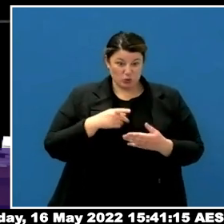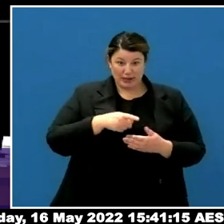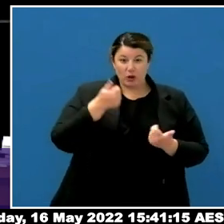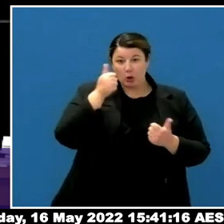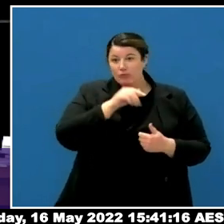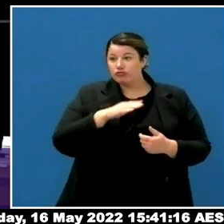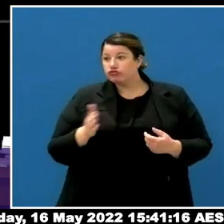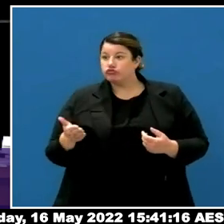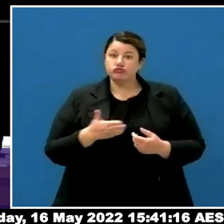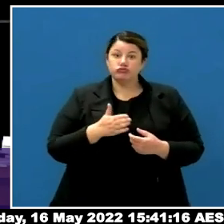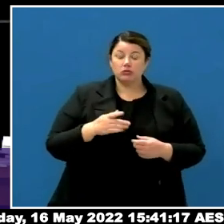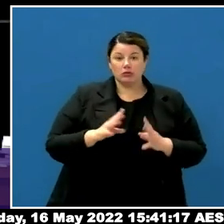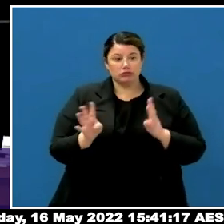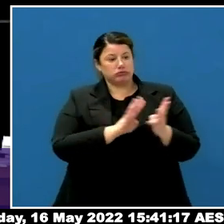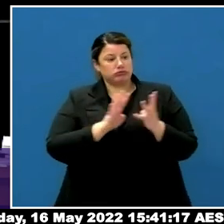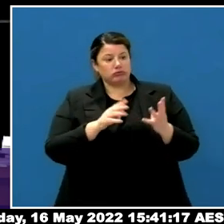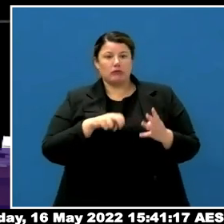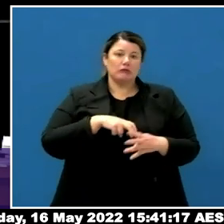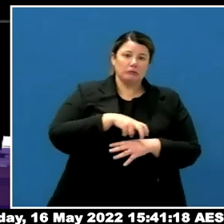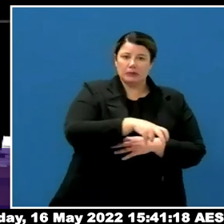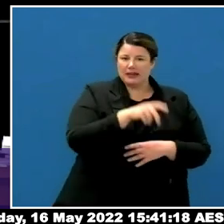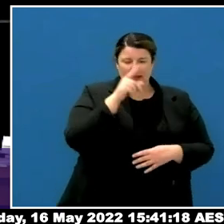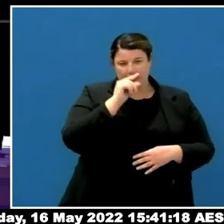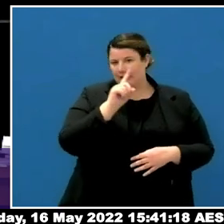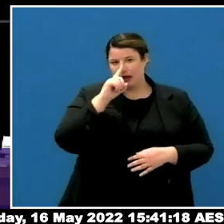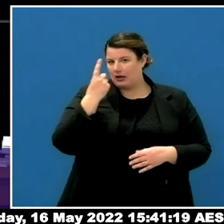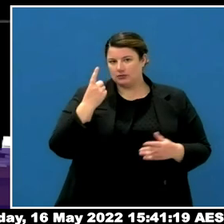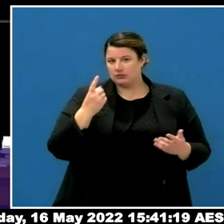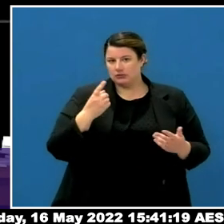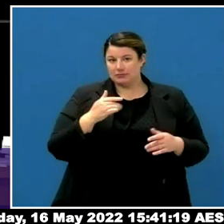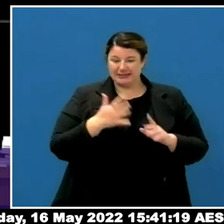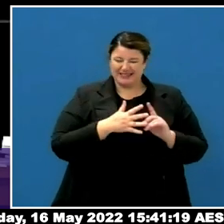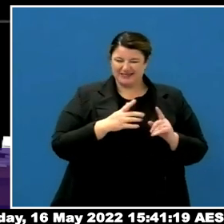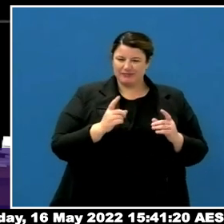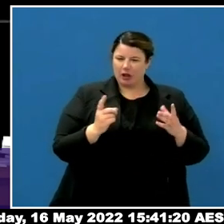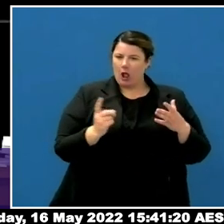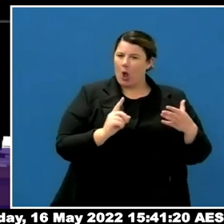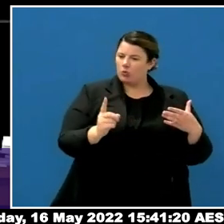that. So he mustn't have been too far away. Yes. SUZIE: He must have been able to see them.